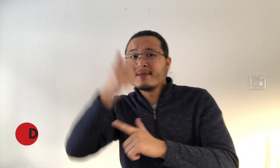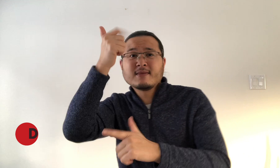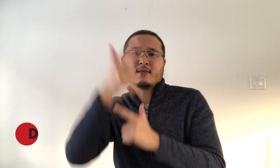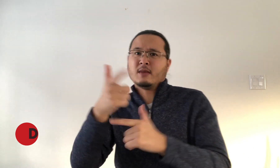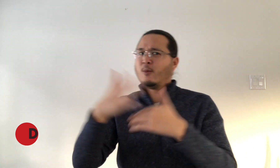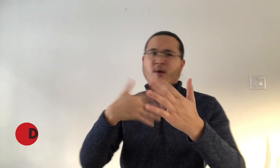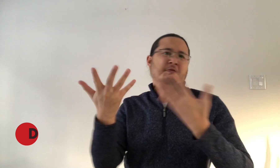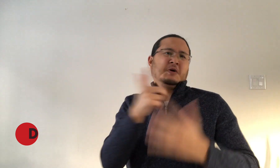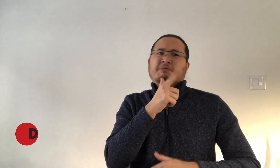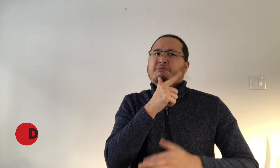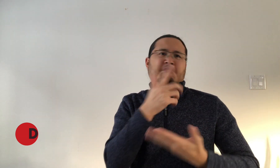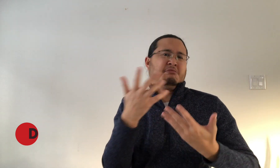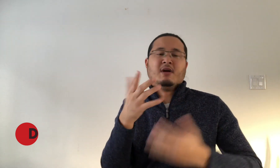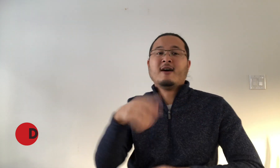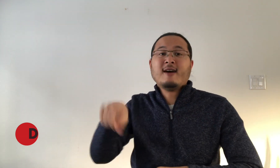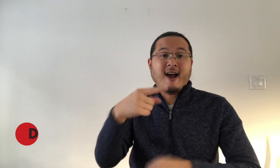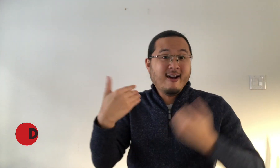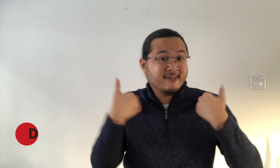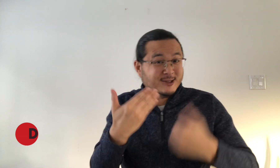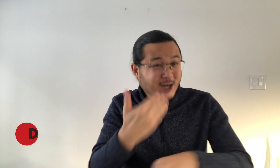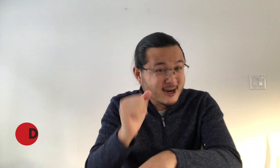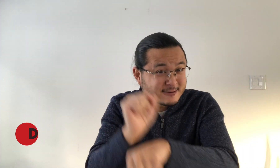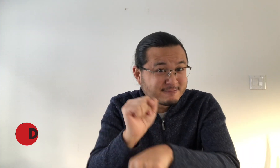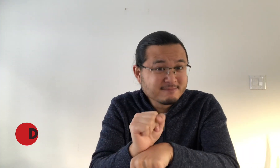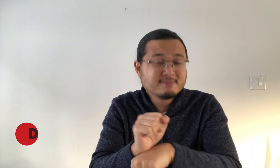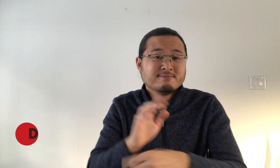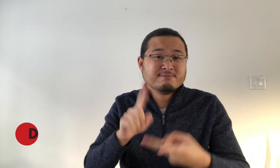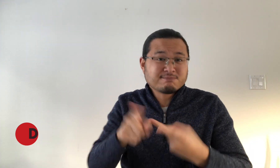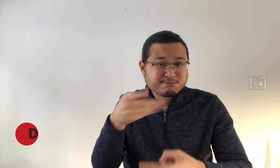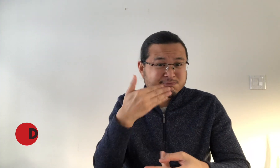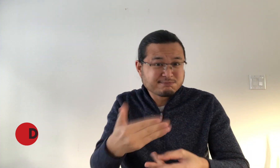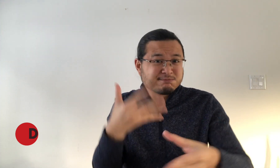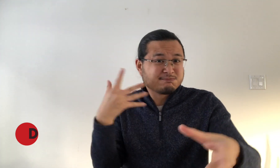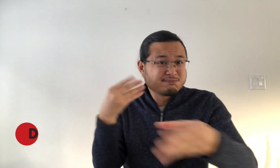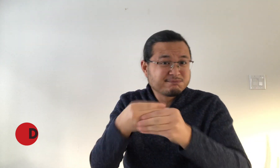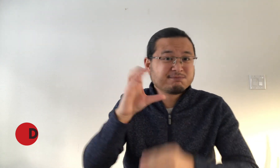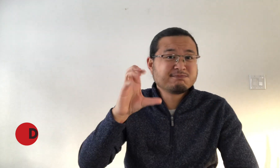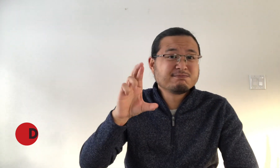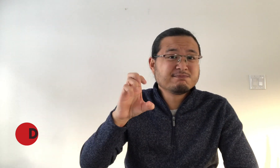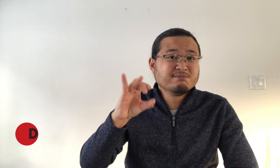or whoever. If they have a good job, good credit, that means